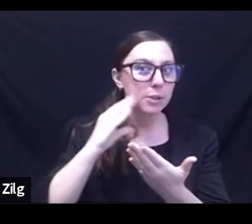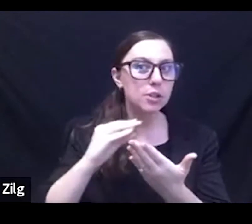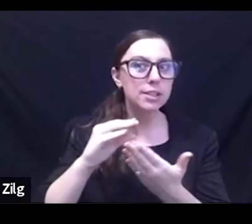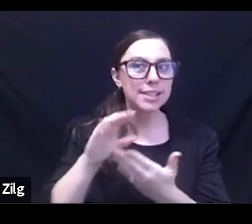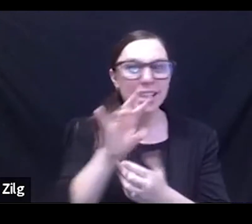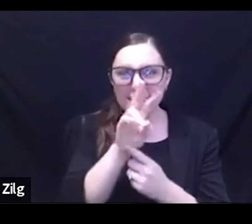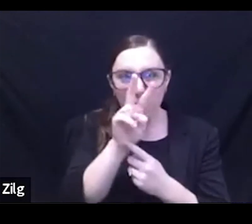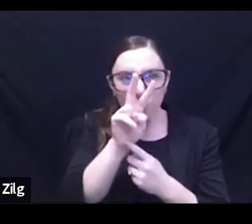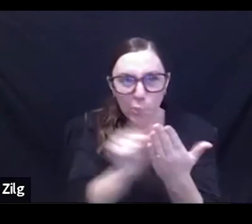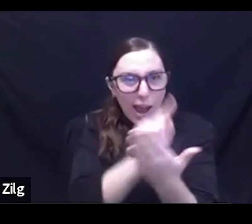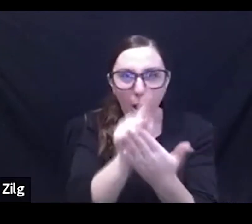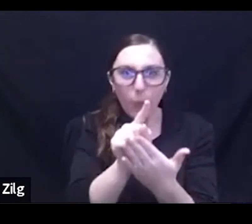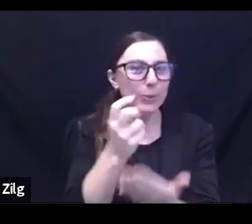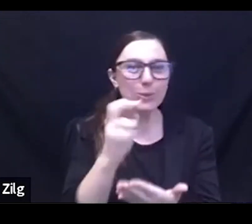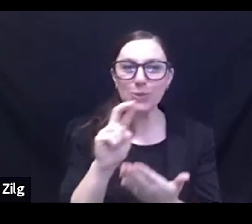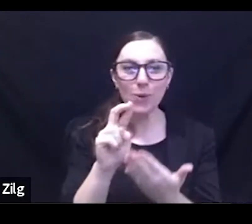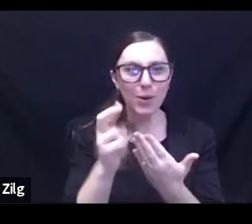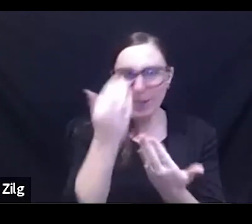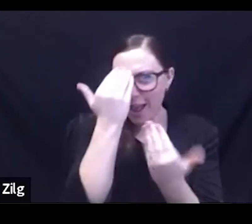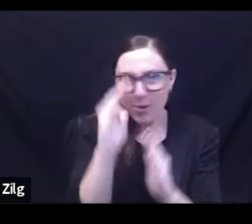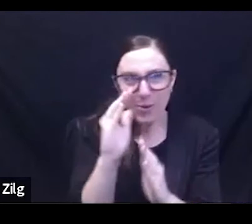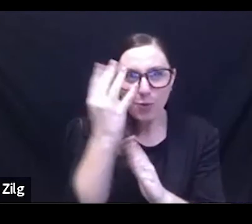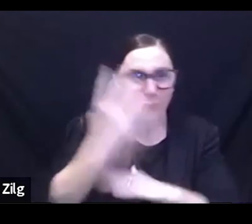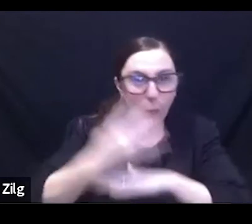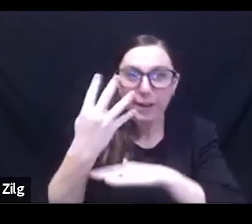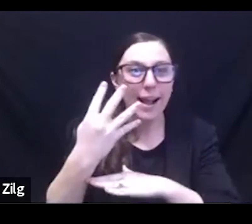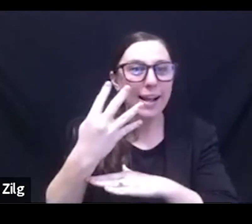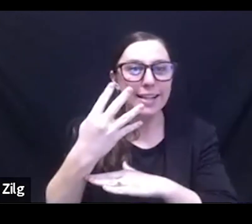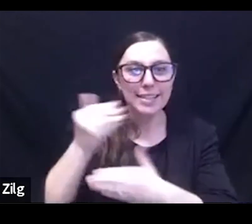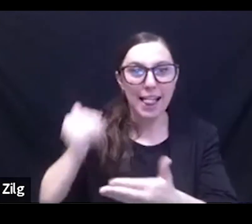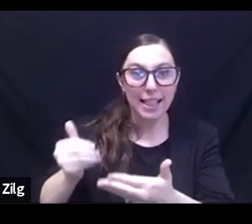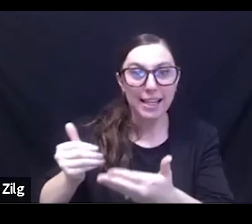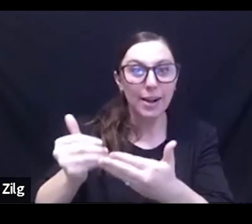72 hours or, I don't know, four days, whatever it was, leading up to the birth of